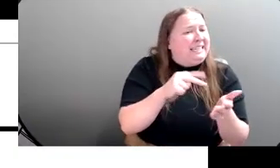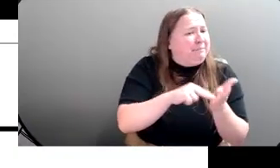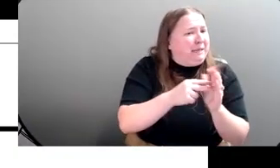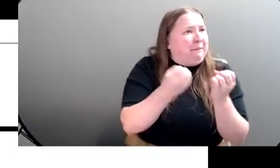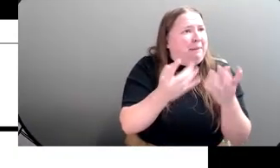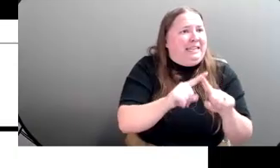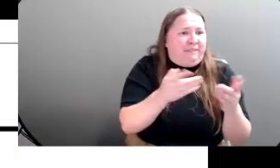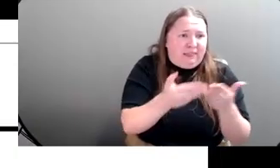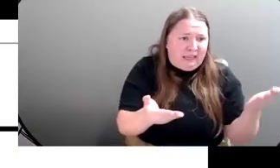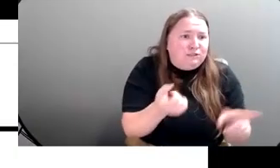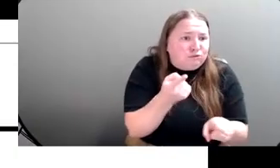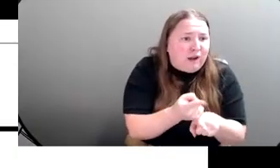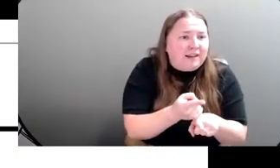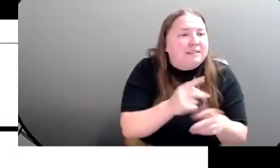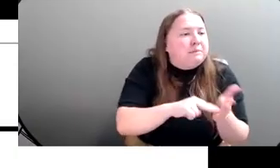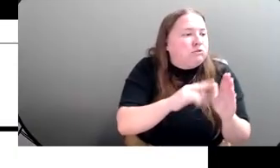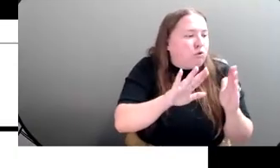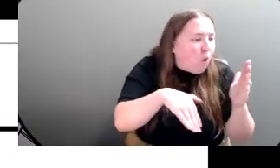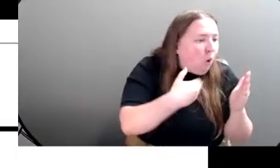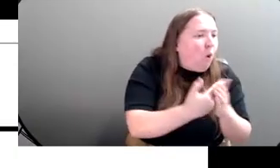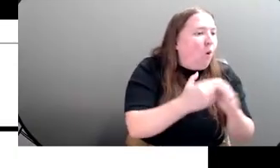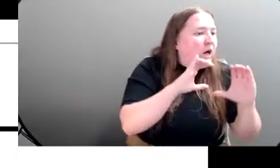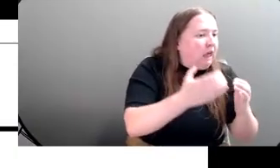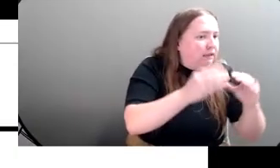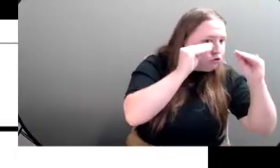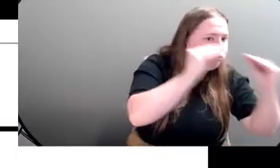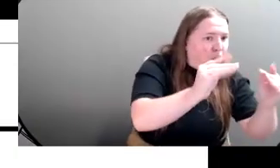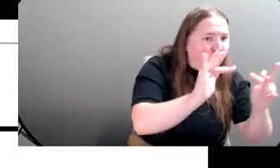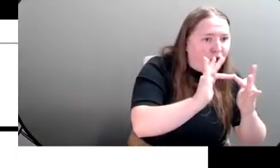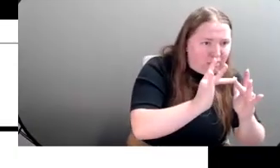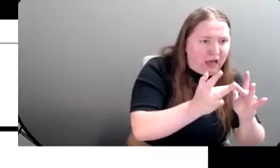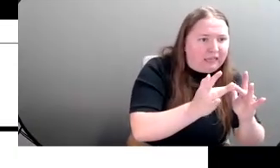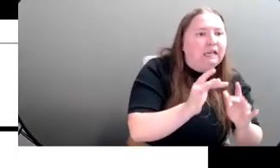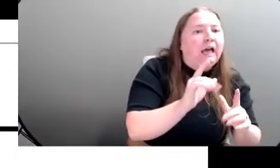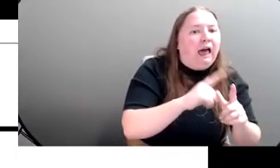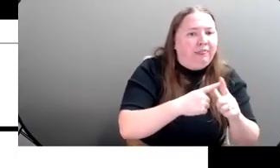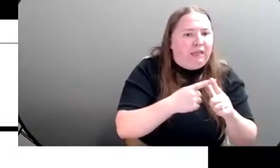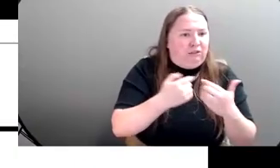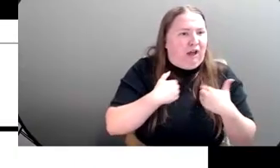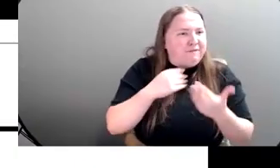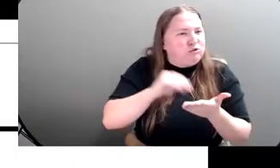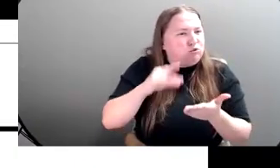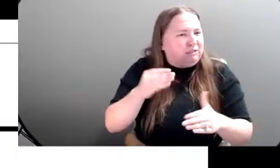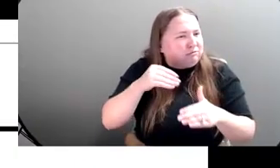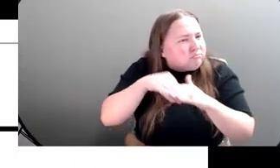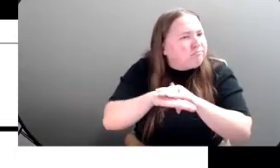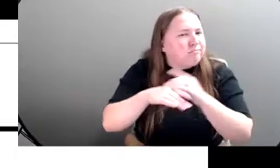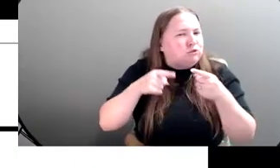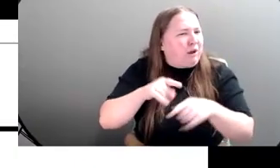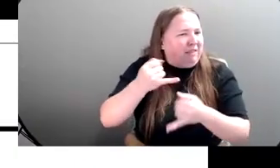Hybrid could mean that the whole entire course is taught online. And then you have the students come in during the finals week.